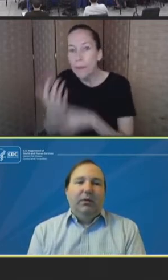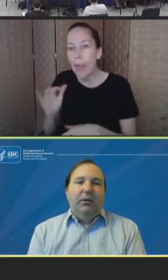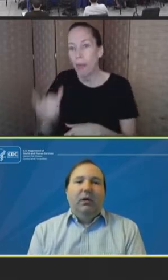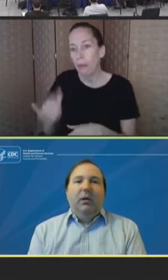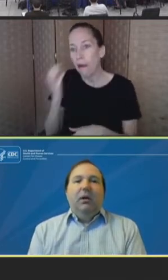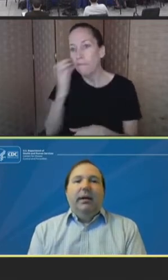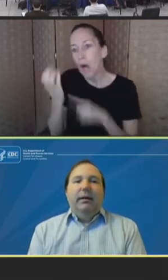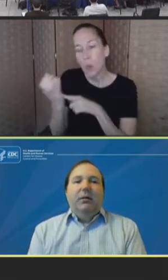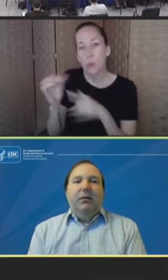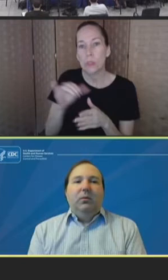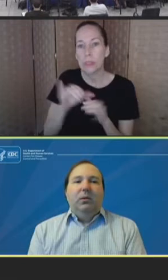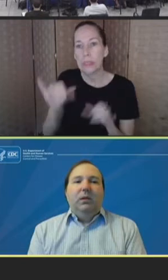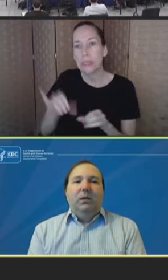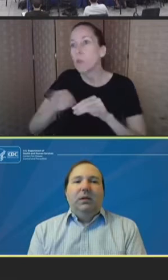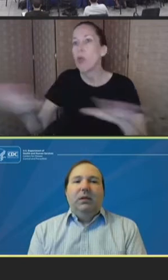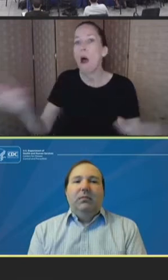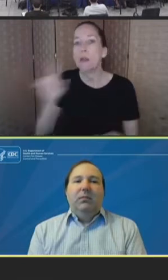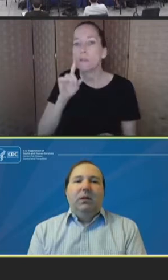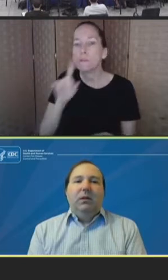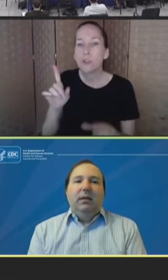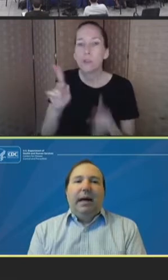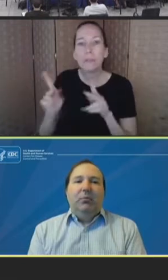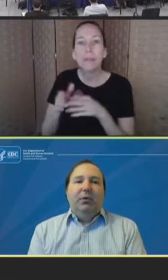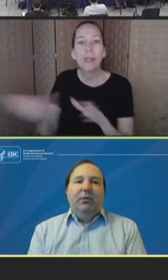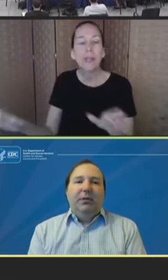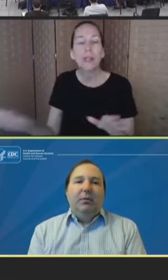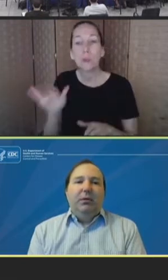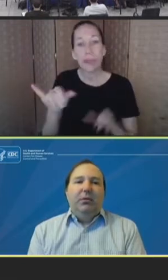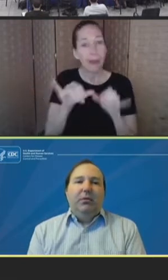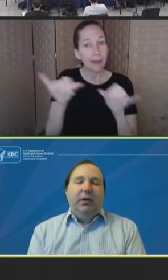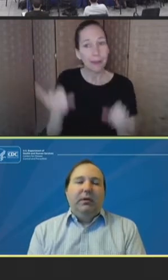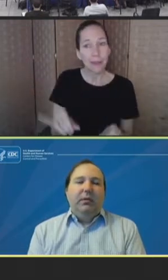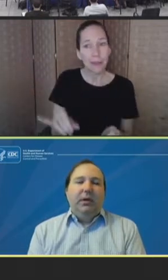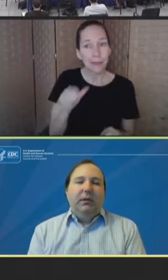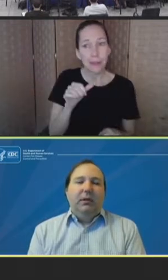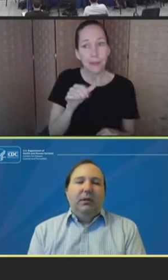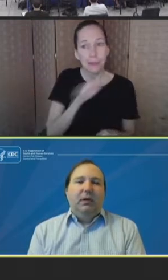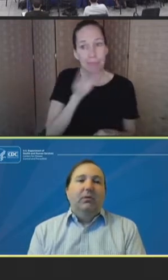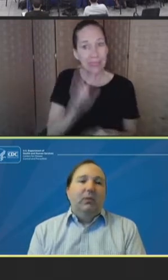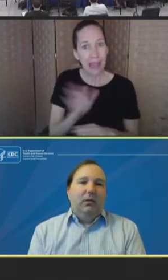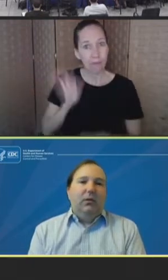And so this is a system that has not previously been used for any other vaccines other than the